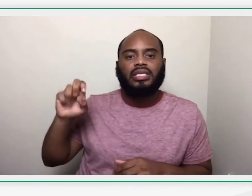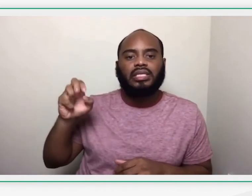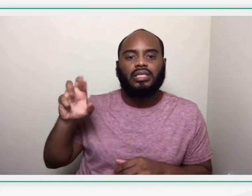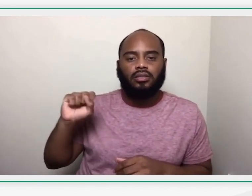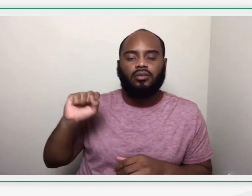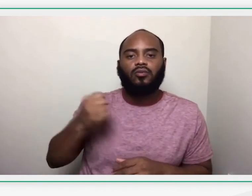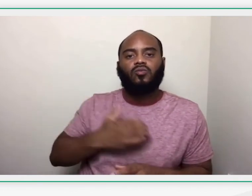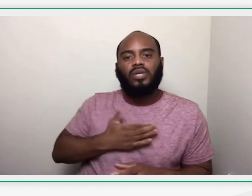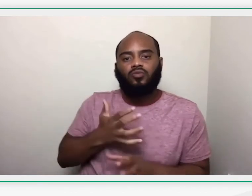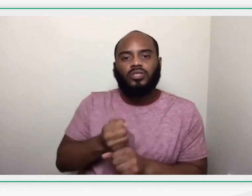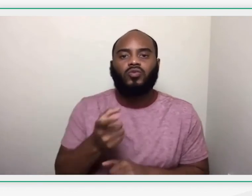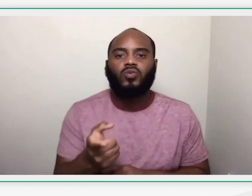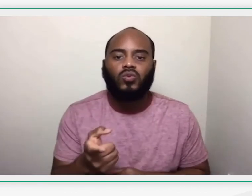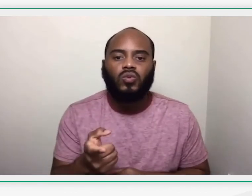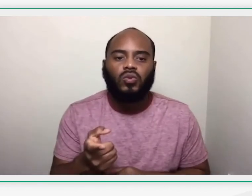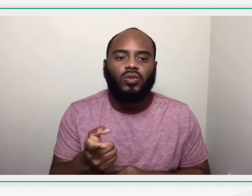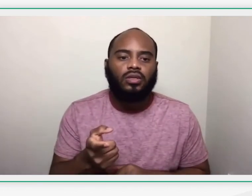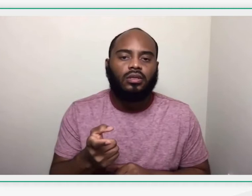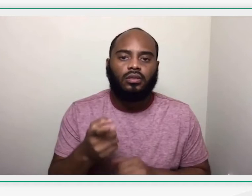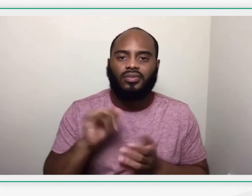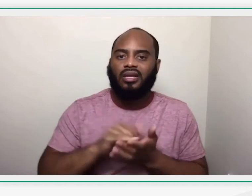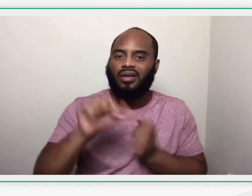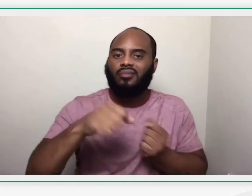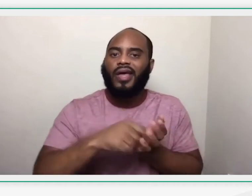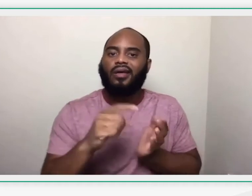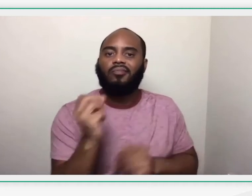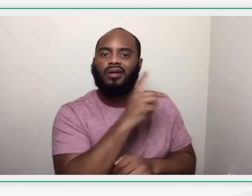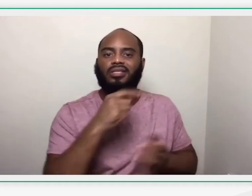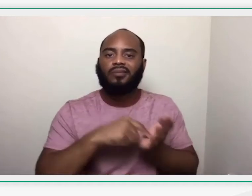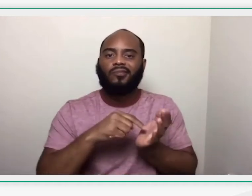That is the willingness of creditors and lenders to trust you to pay back that debt.